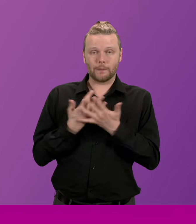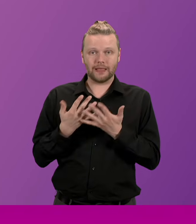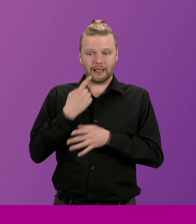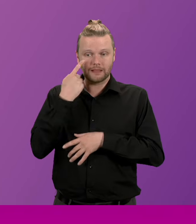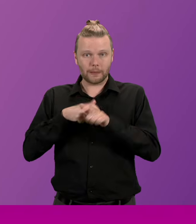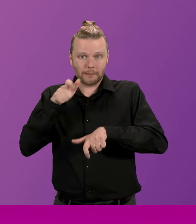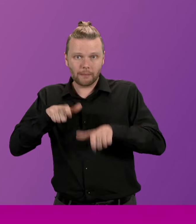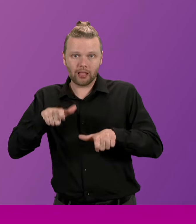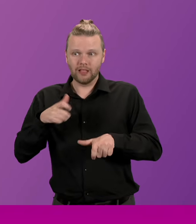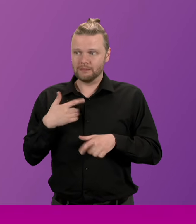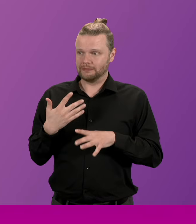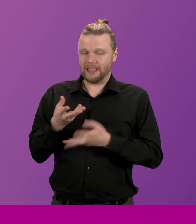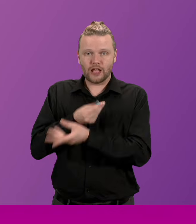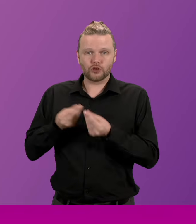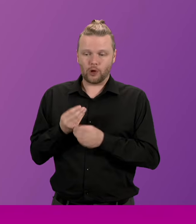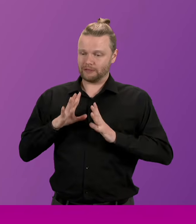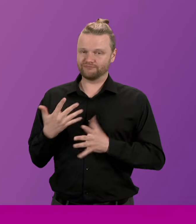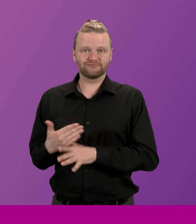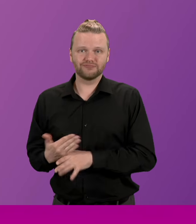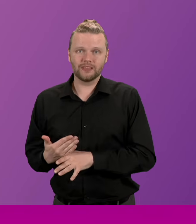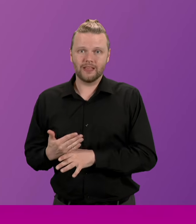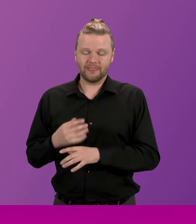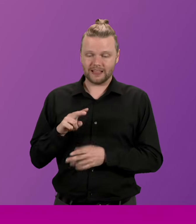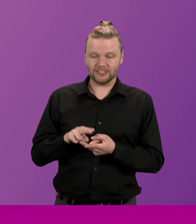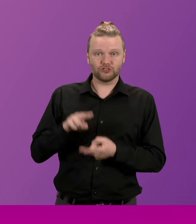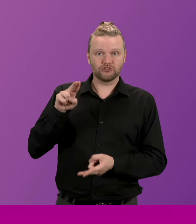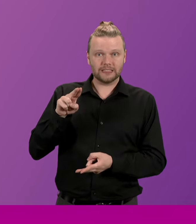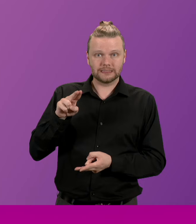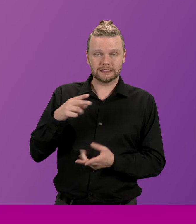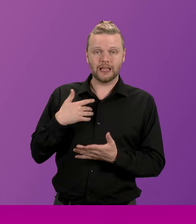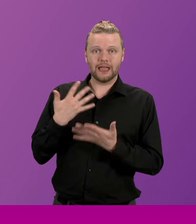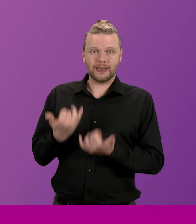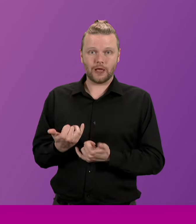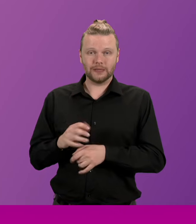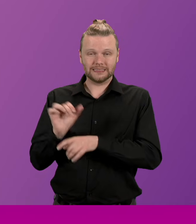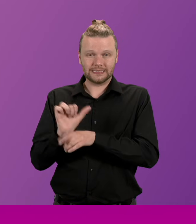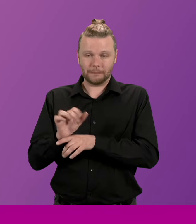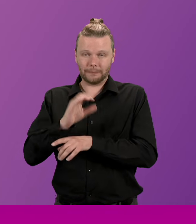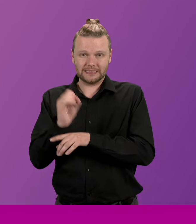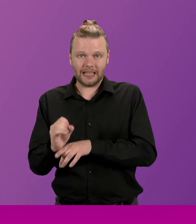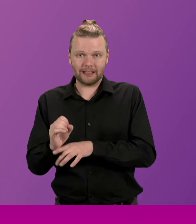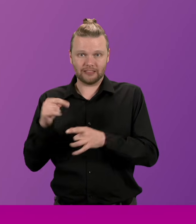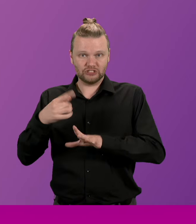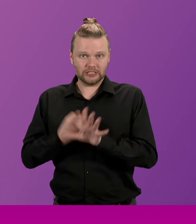and are economically inactive has increased from 42 per cent in 2016 to 60 per cent in 2026,